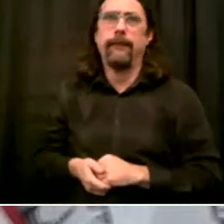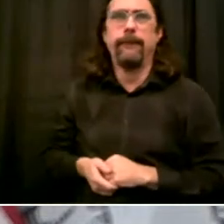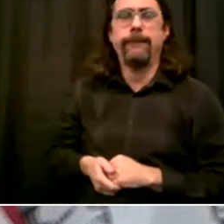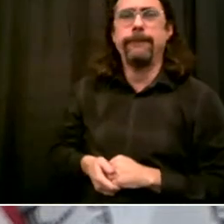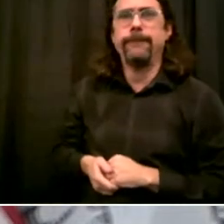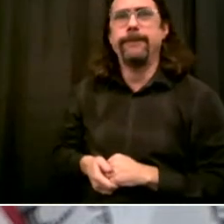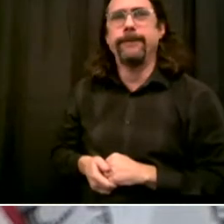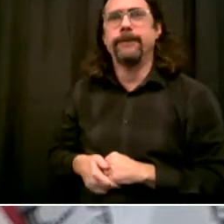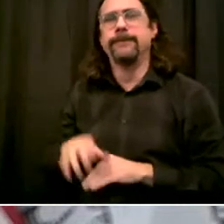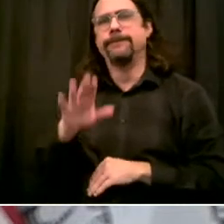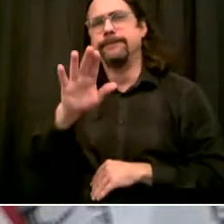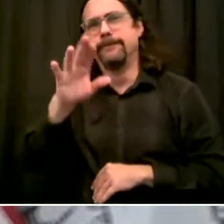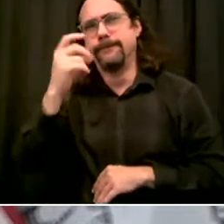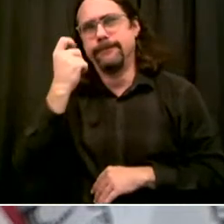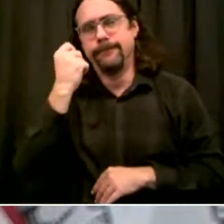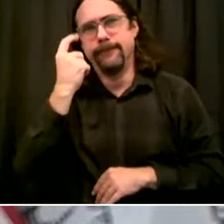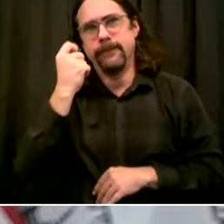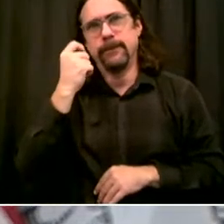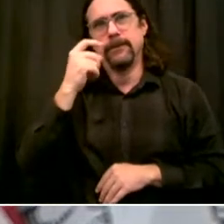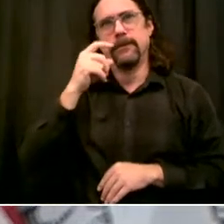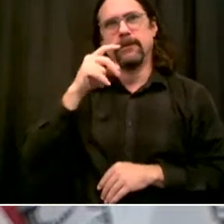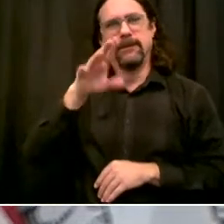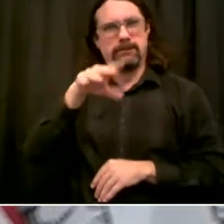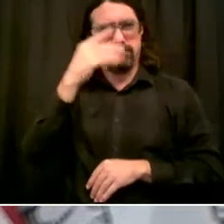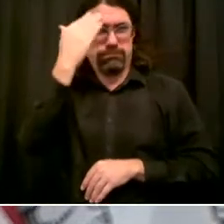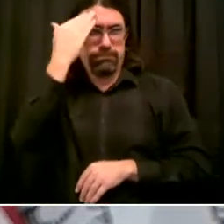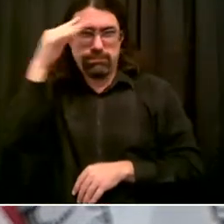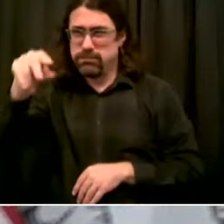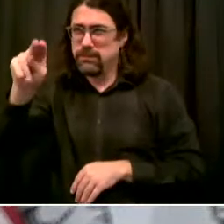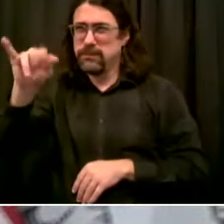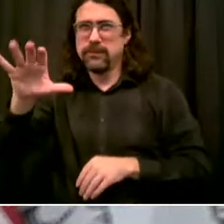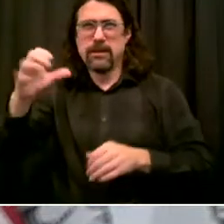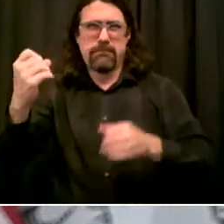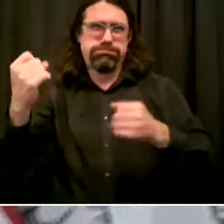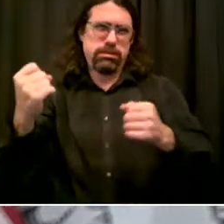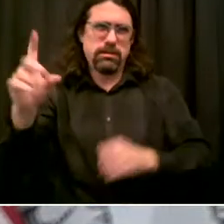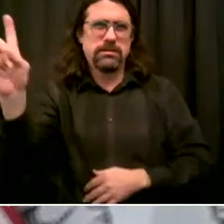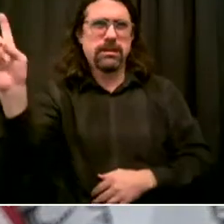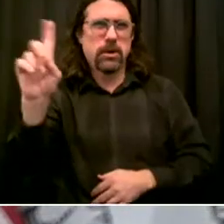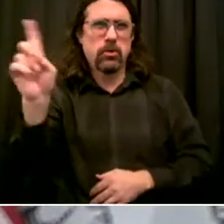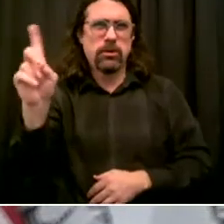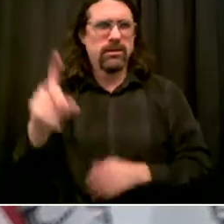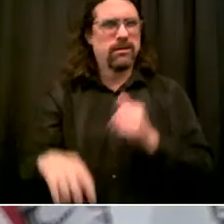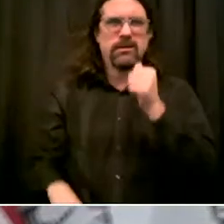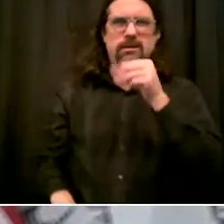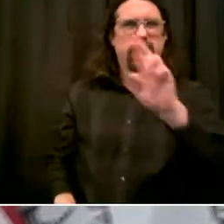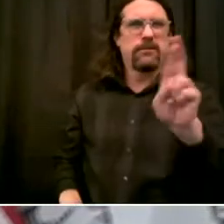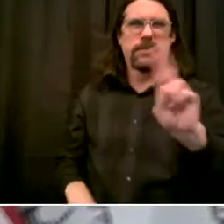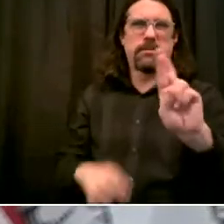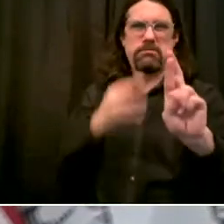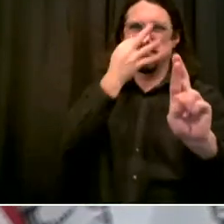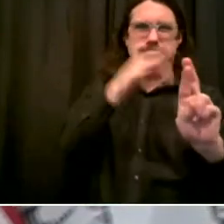DEMOCRATS OVERWHELMINGLY WON AROUND THE STATE AND THE STATE CAME IN STRONG FOR JOE IBDEDEN.